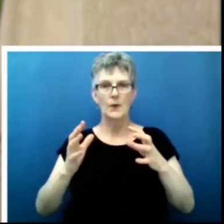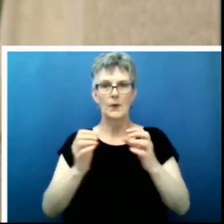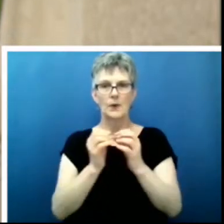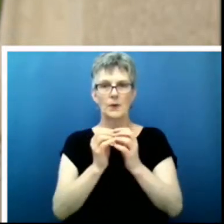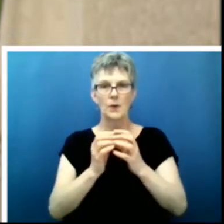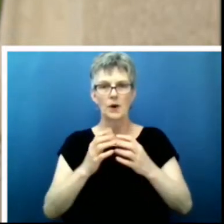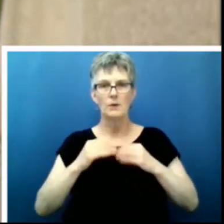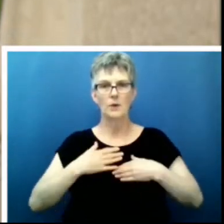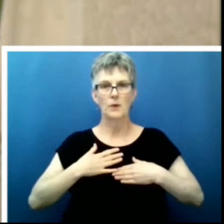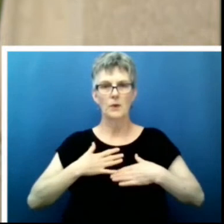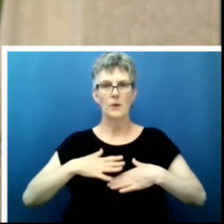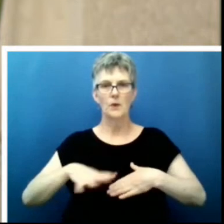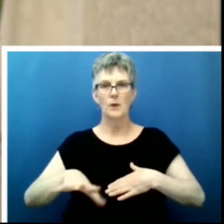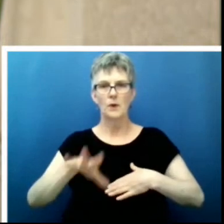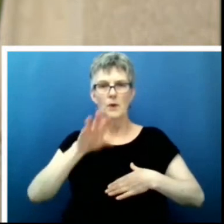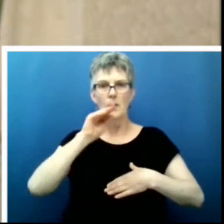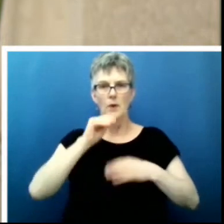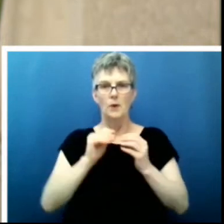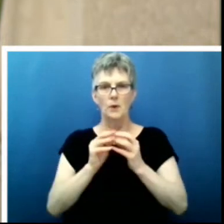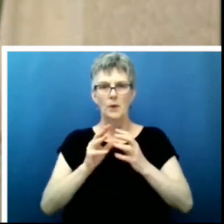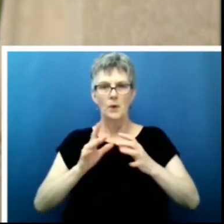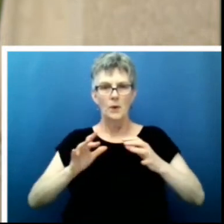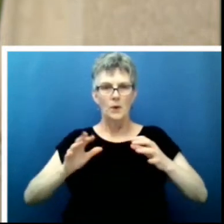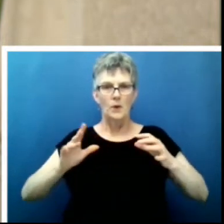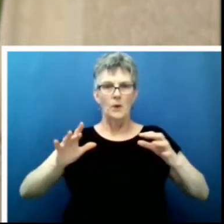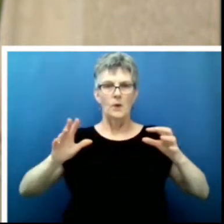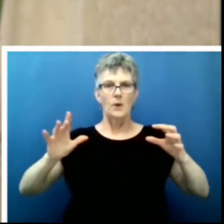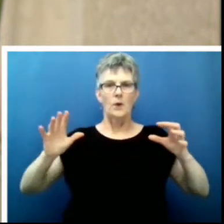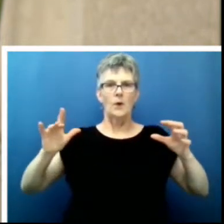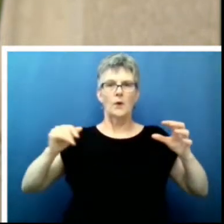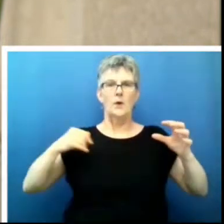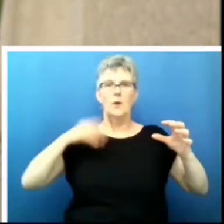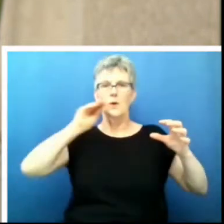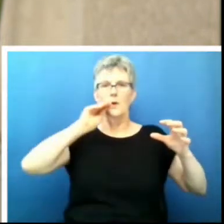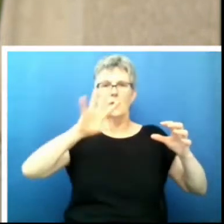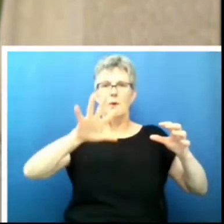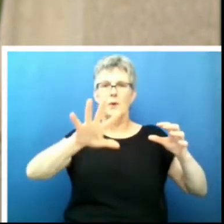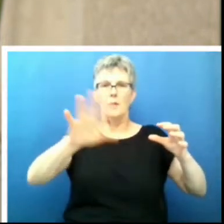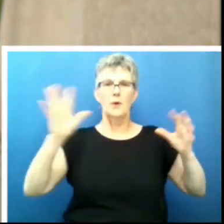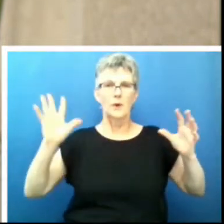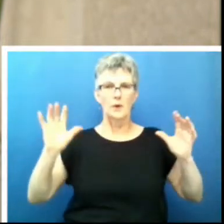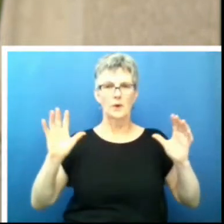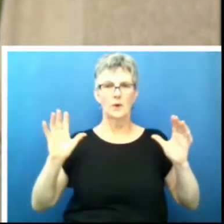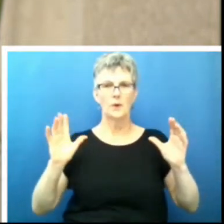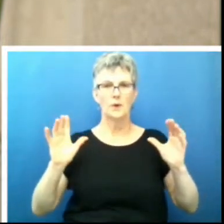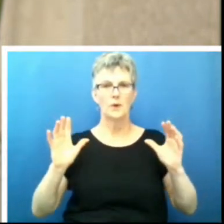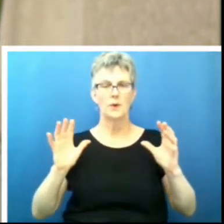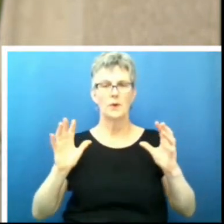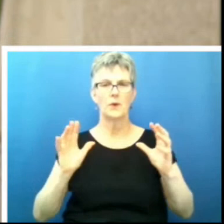Imagine it burning brighter. Inhale, focus on the awareness between your hands.